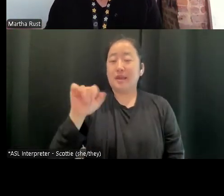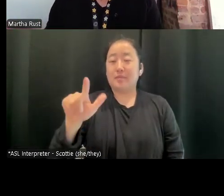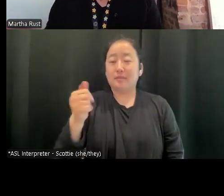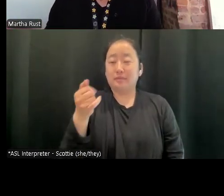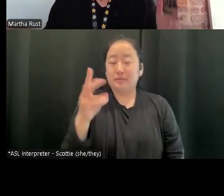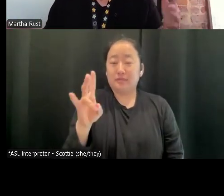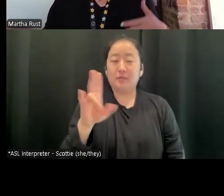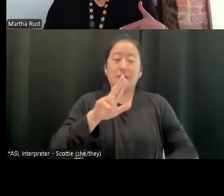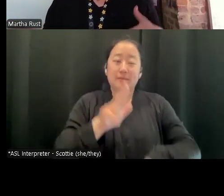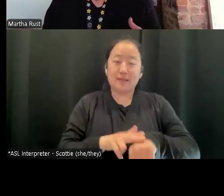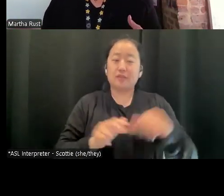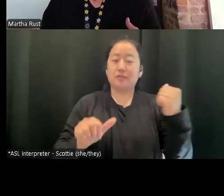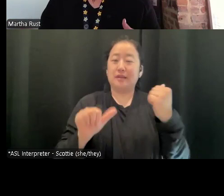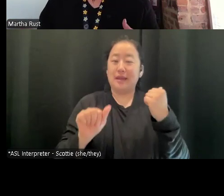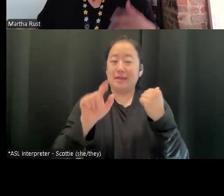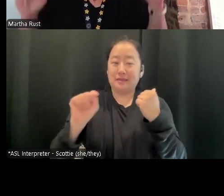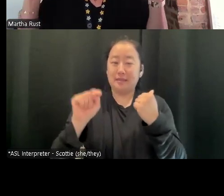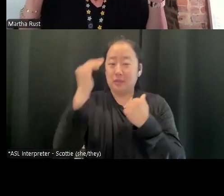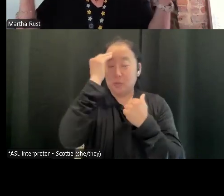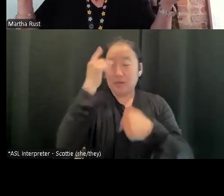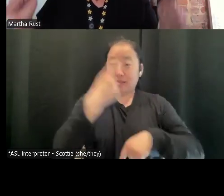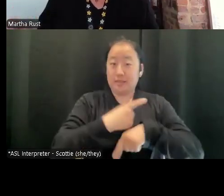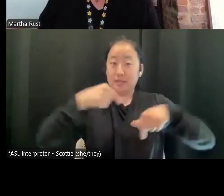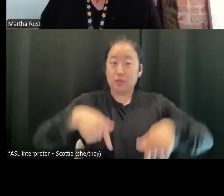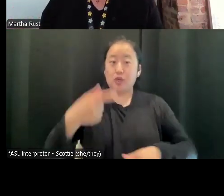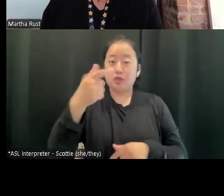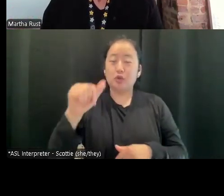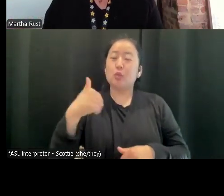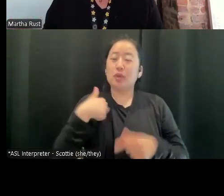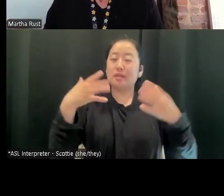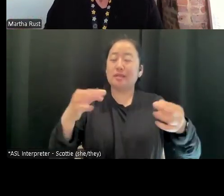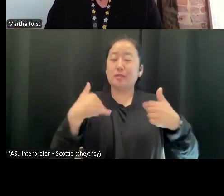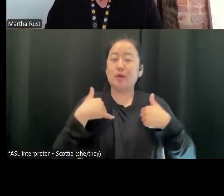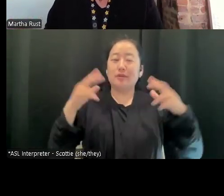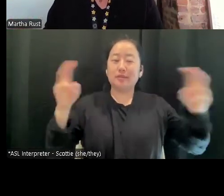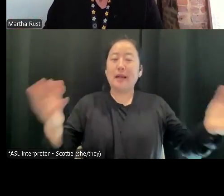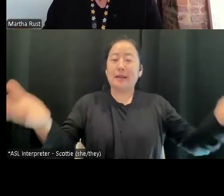and for us in Georgia, we decided to have a come play with us day, which was really a lot of fun.